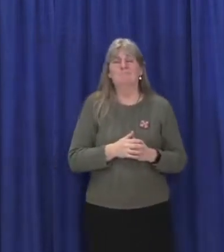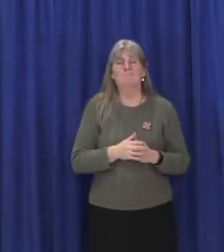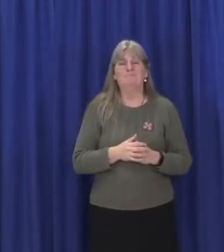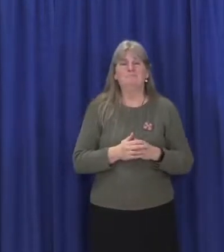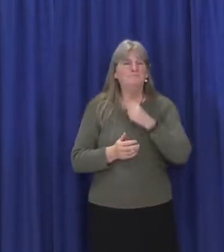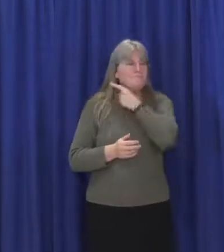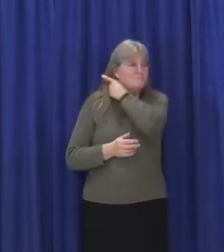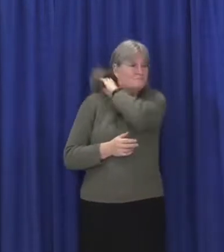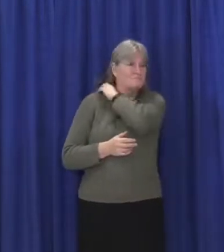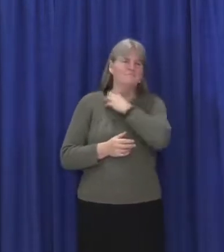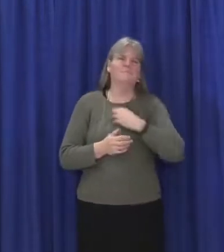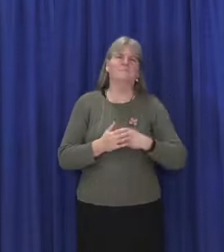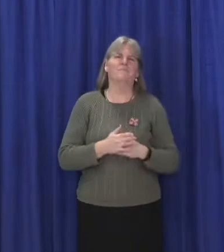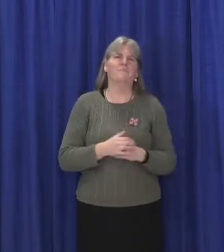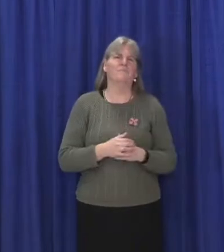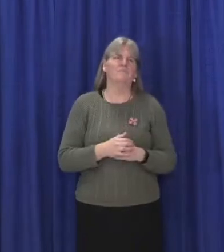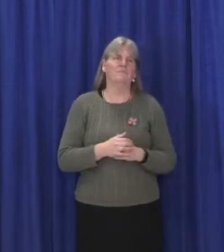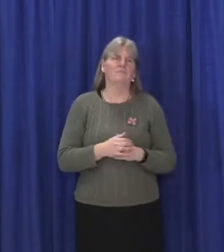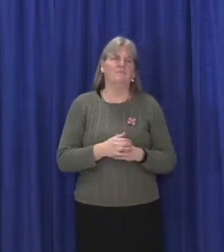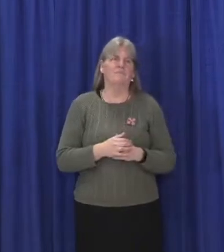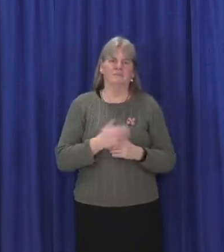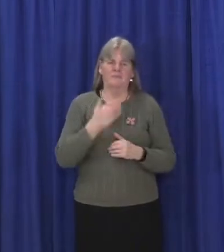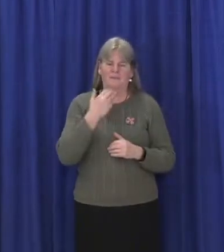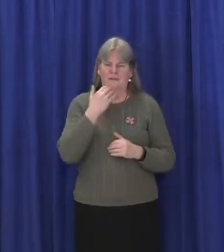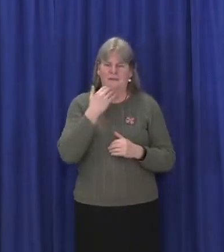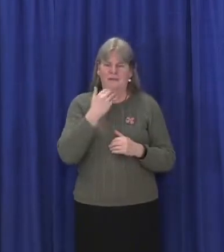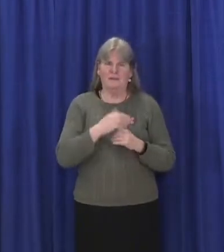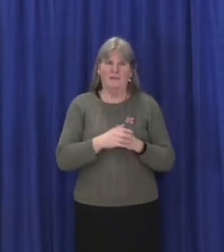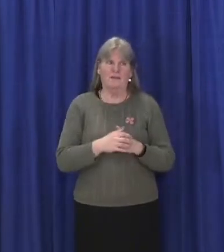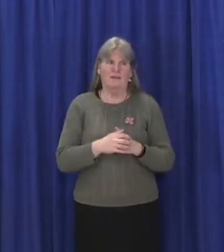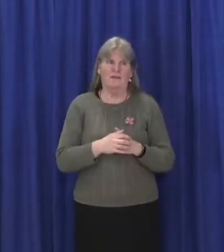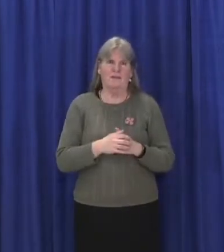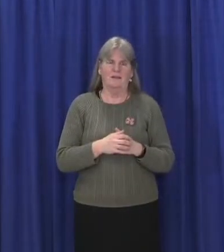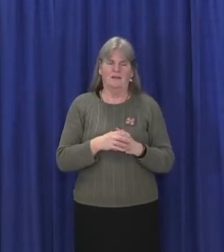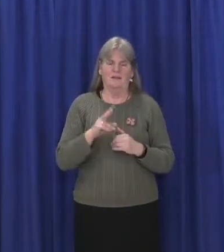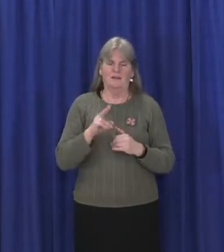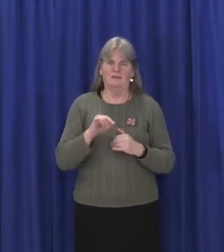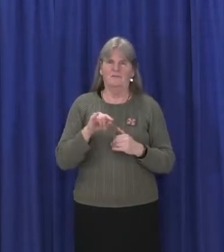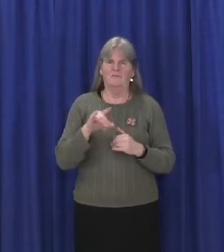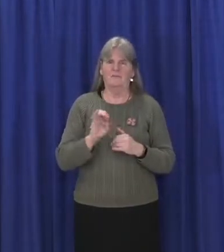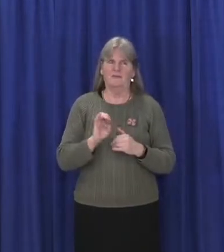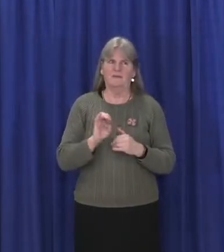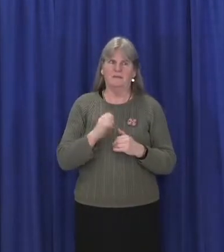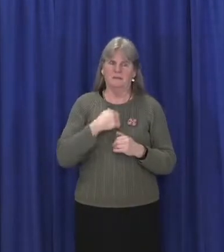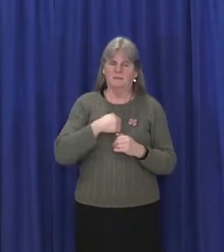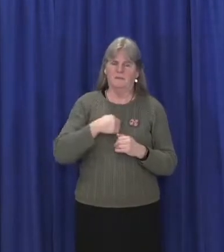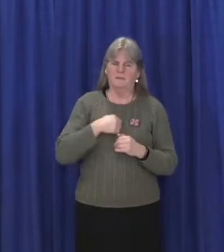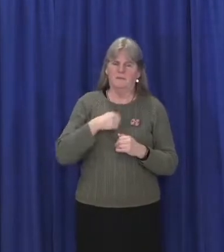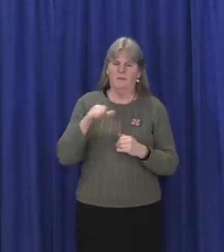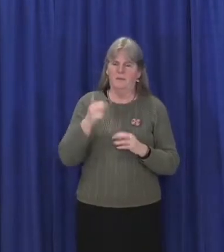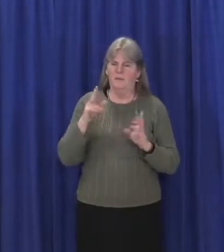And thank you for the flag, Jackie, regarding Vincent Bonnay, I'll add him into our list here. Apologies, Vincent. Jackie, did you have